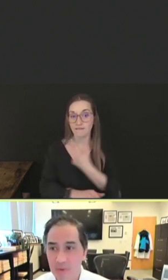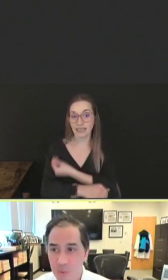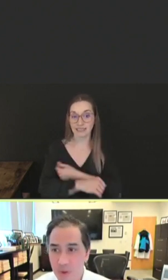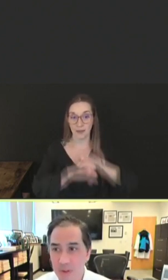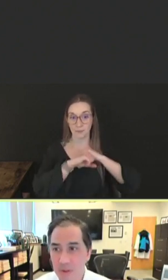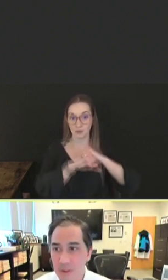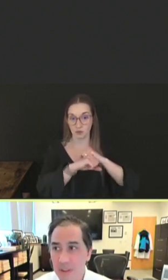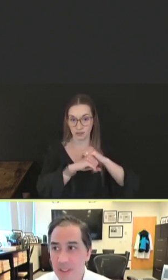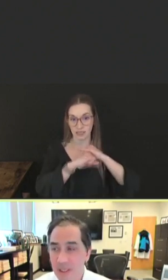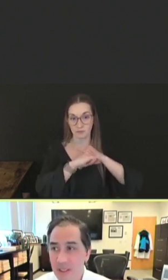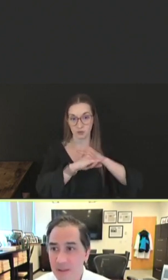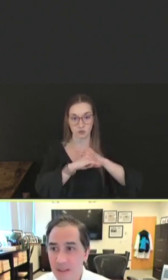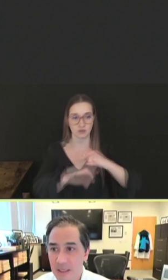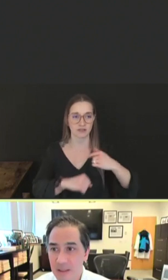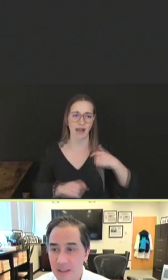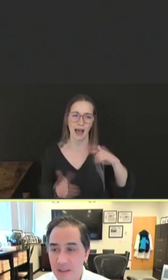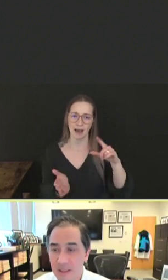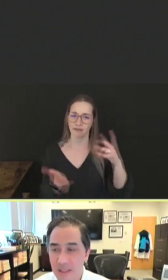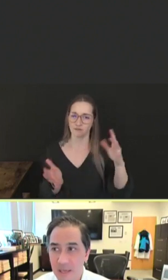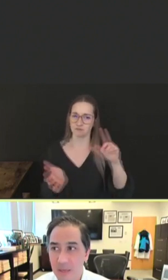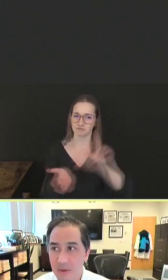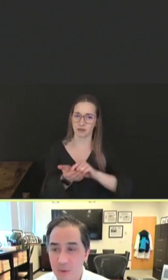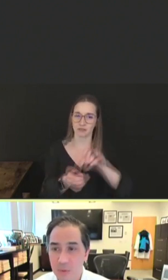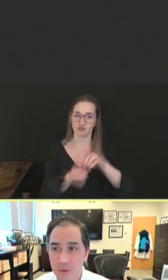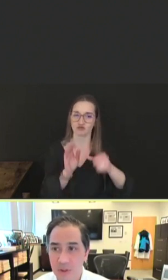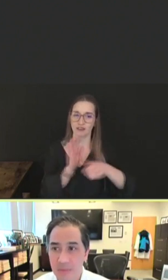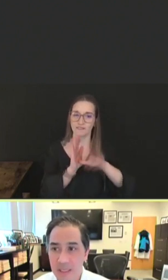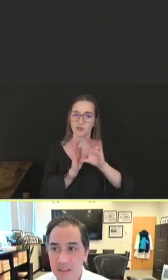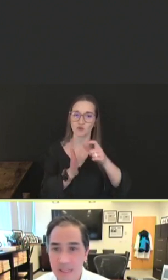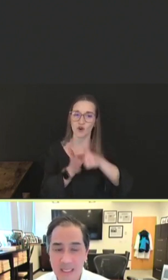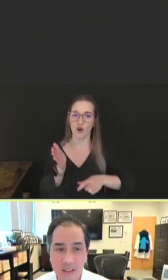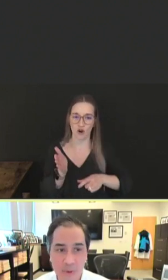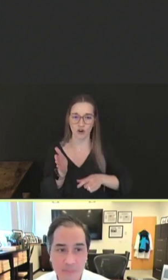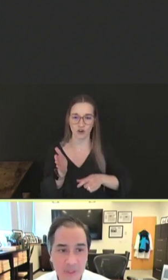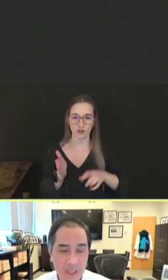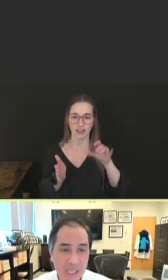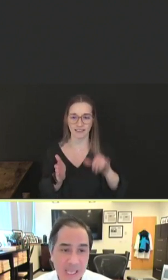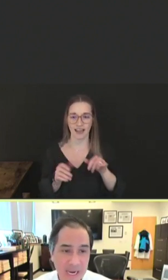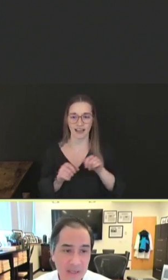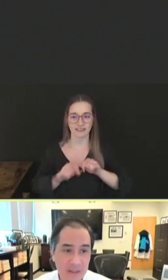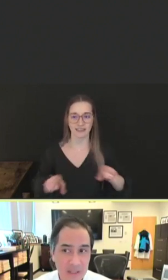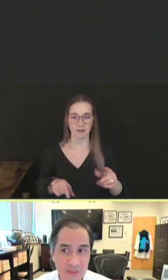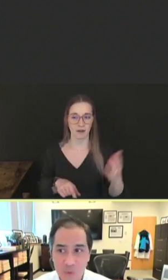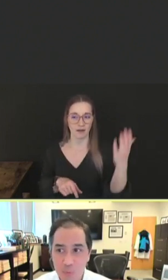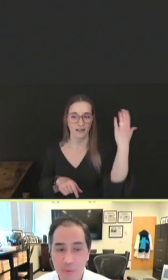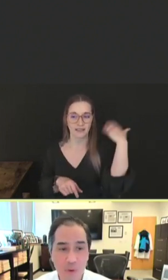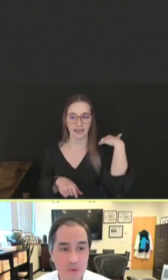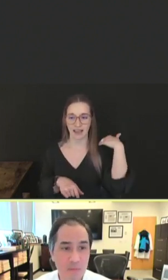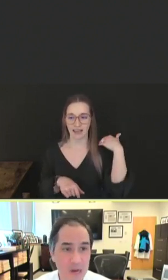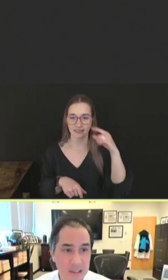a review article that came out of the new Internal Medicine last summer. And in this proposed model,